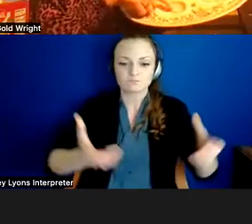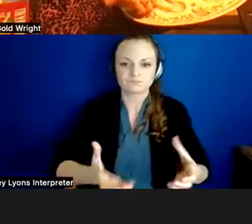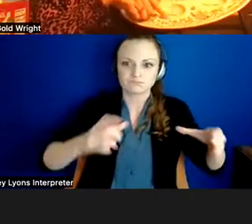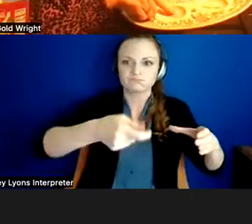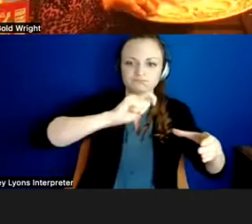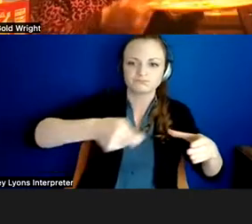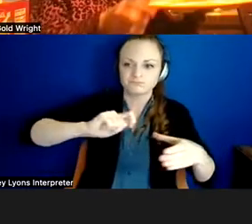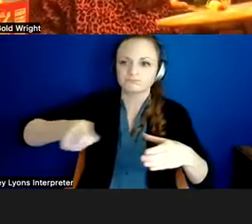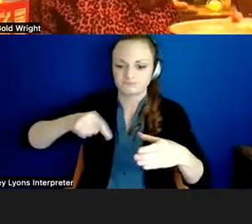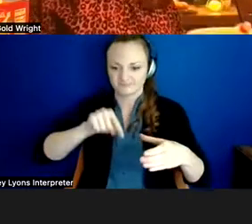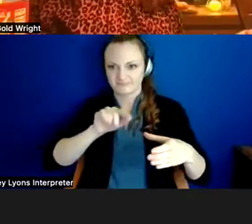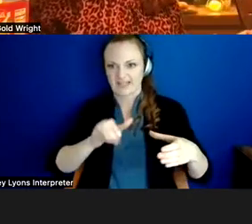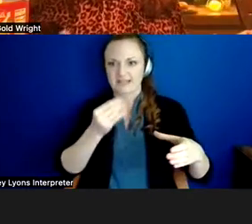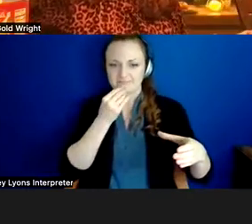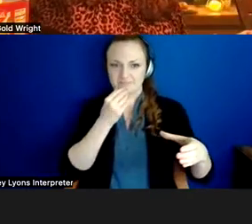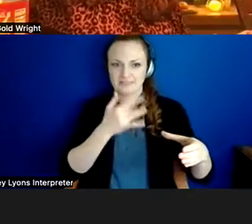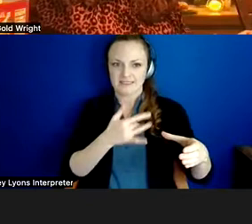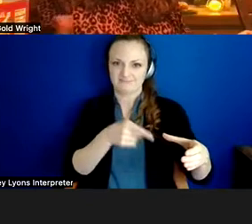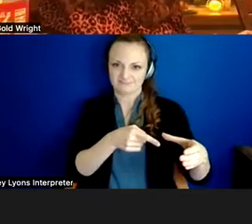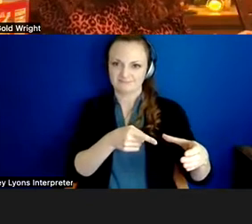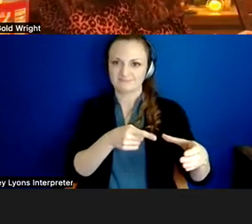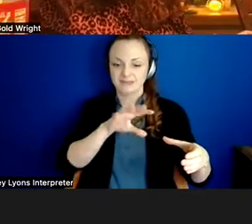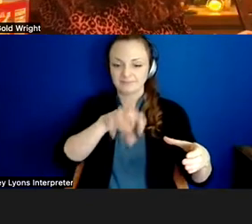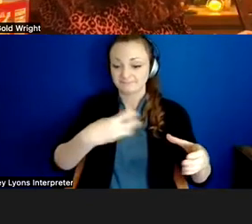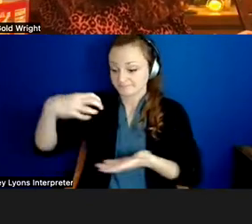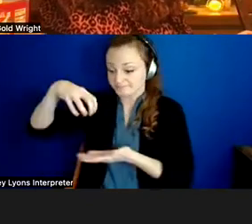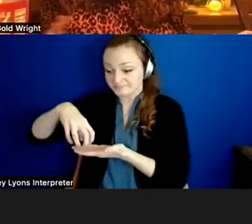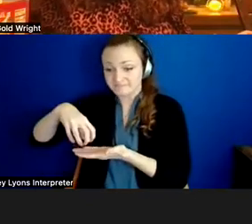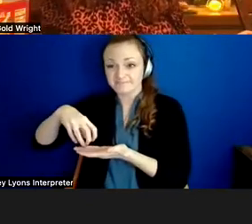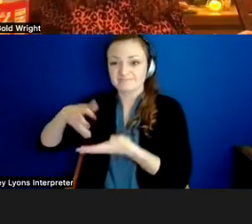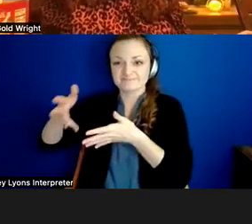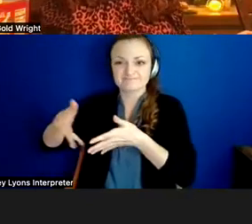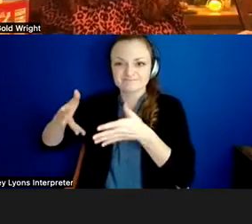on the cedar plate it just sit. 19:32:50 It sits out all night. so it just